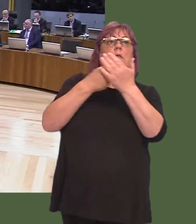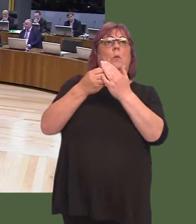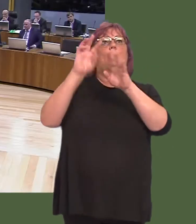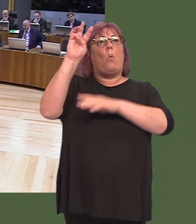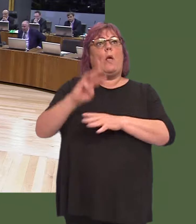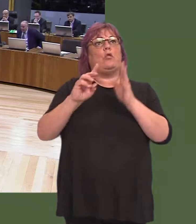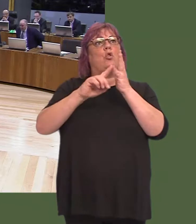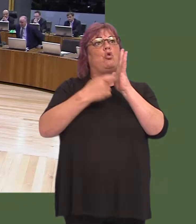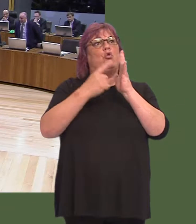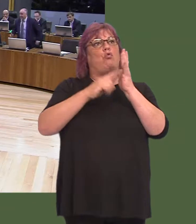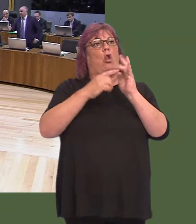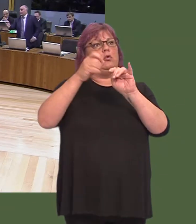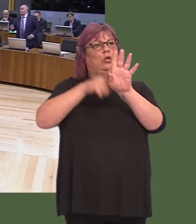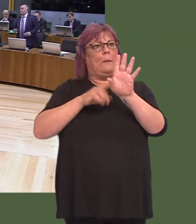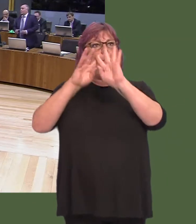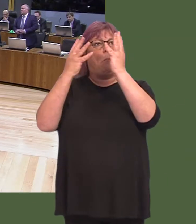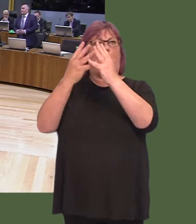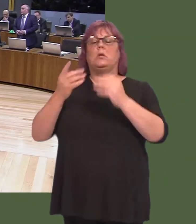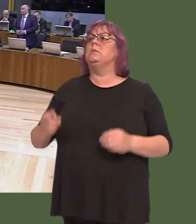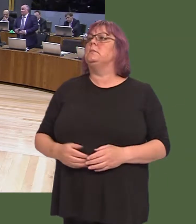Andrew RT Davies AM: I thank you for that detailed answer, First Minister.